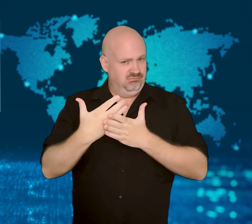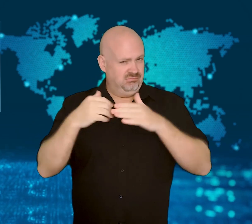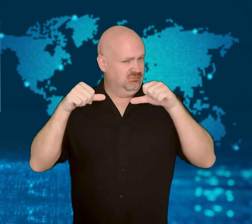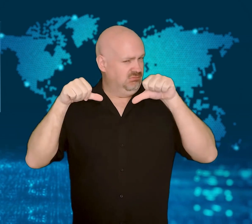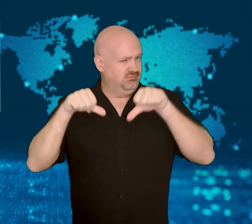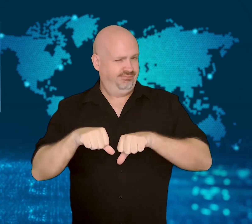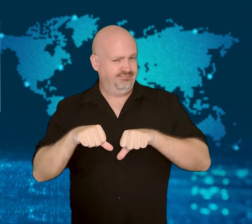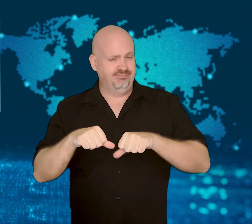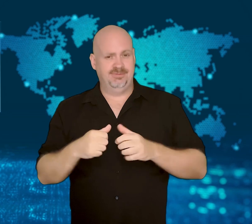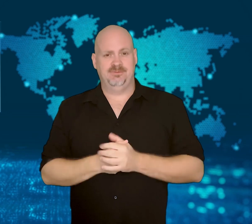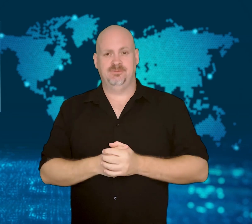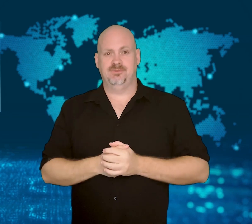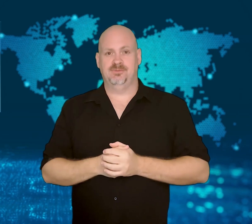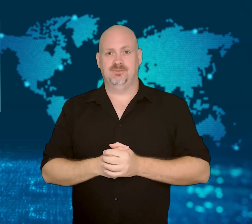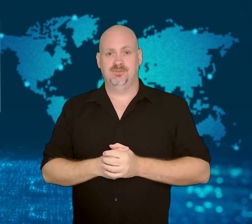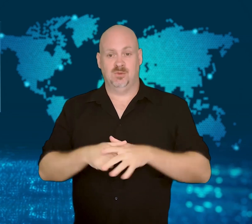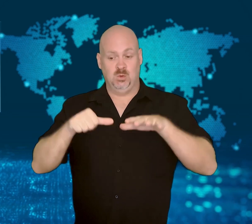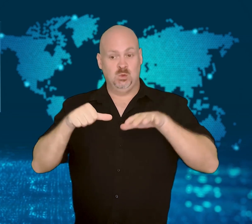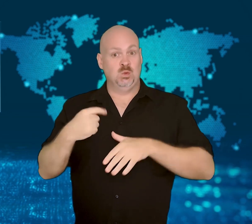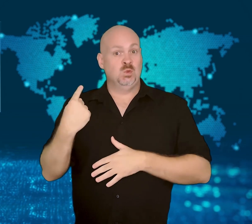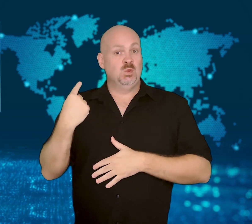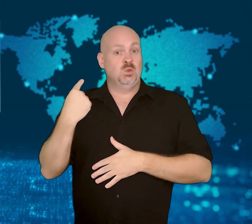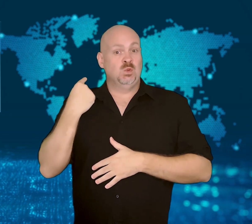since June of this year.